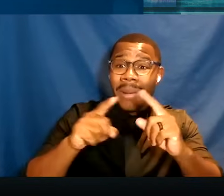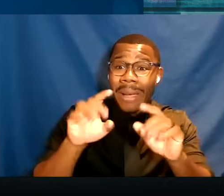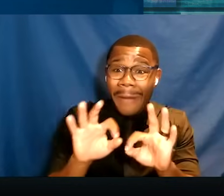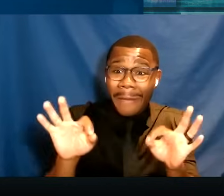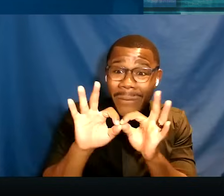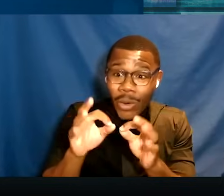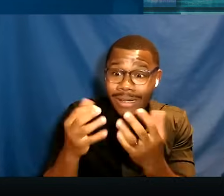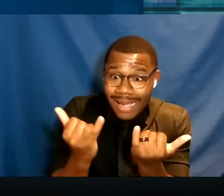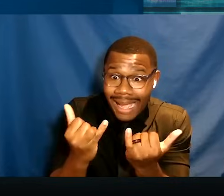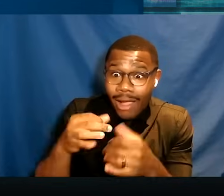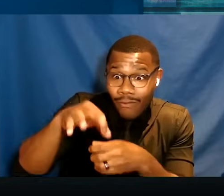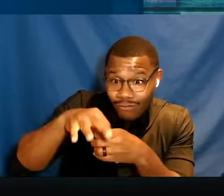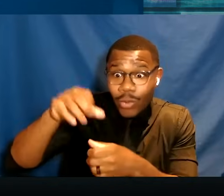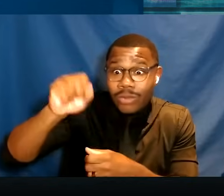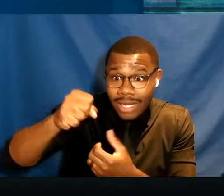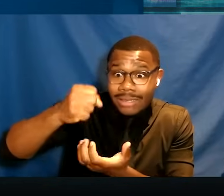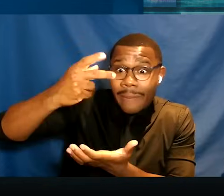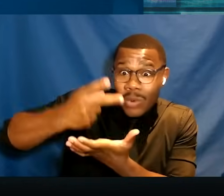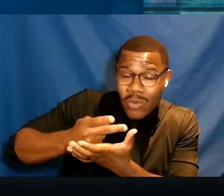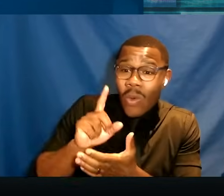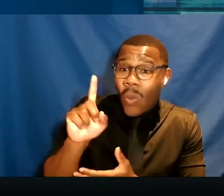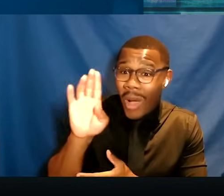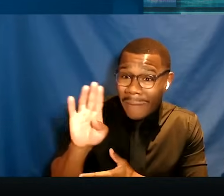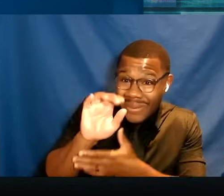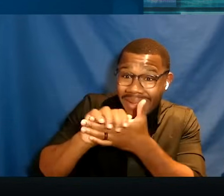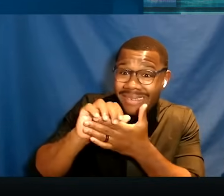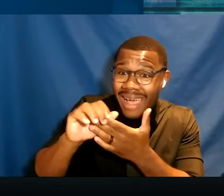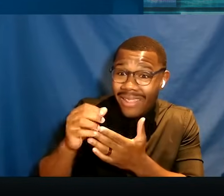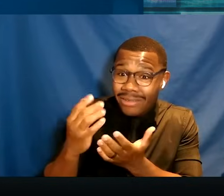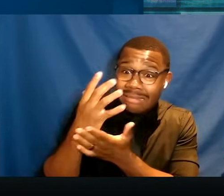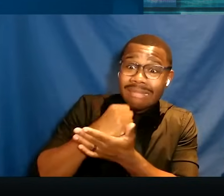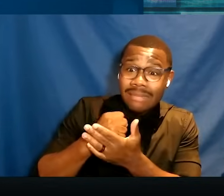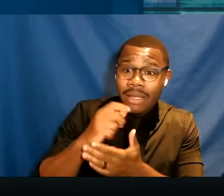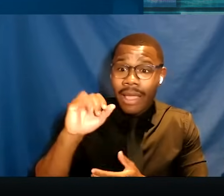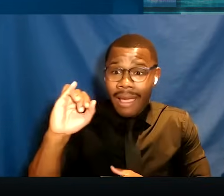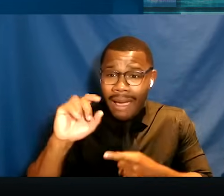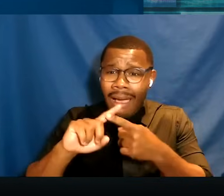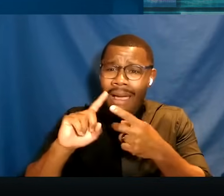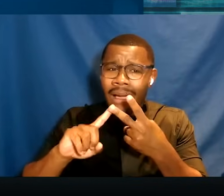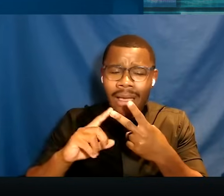a billion dollars worth of gains, breakthroughs in AI, breakthroughs in streaming, breakthroughs in self-tapes,